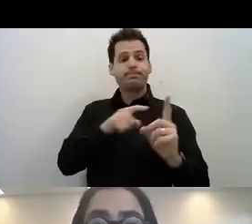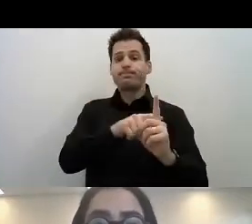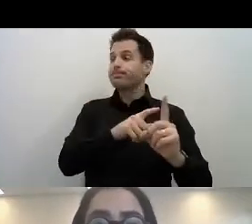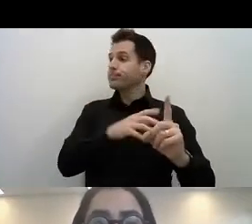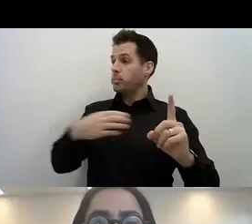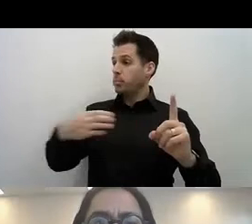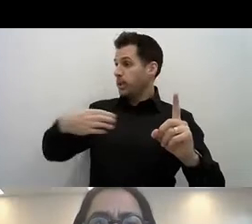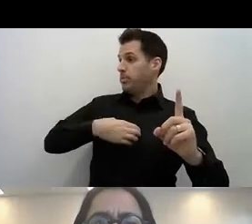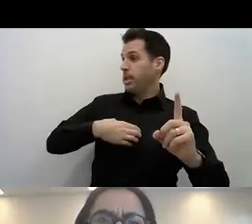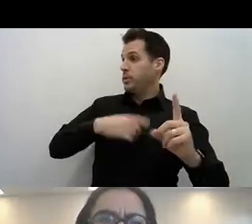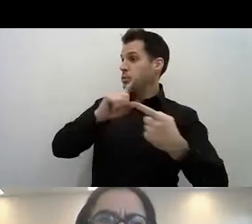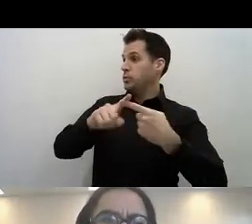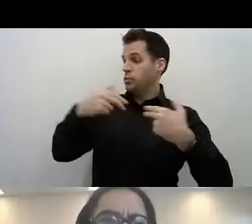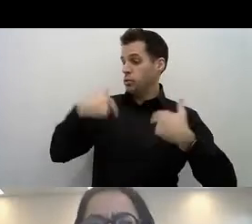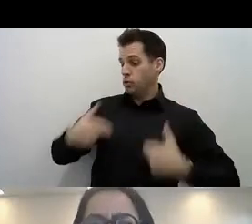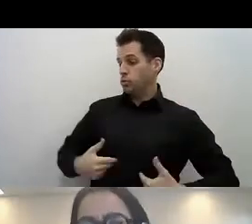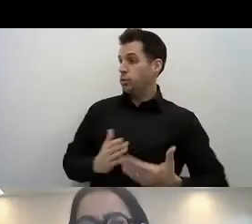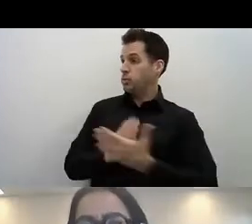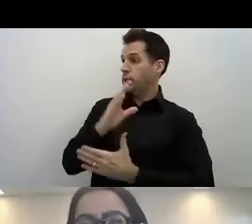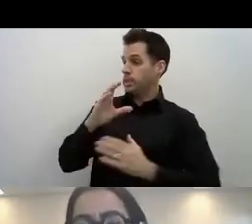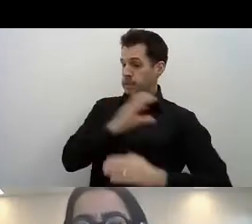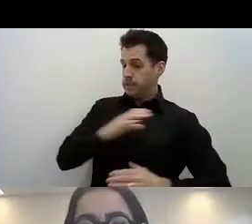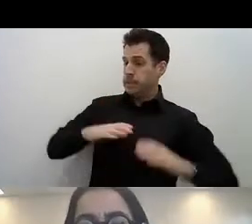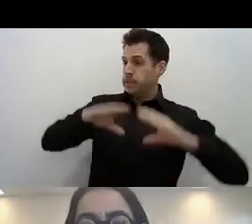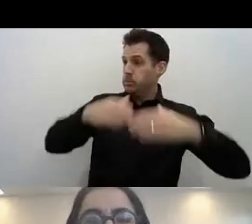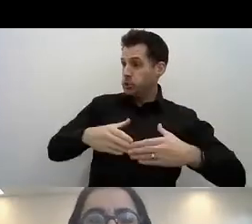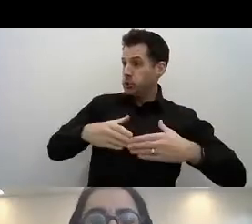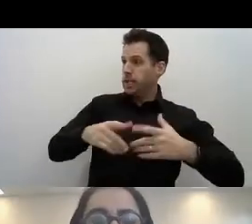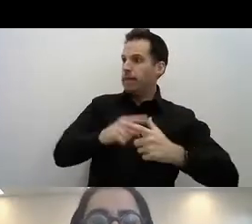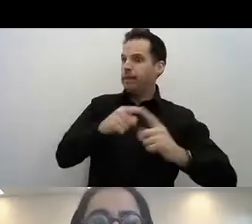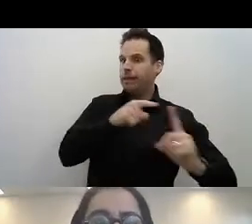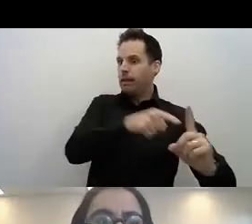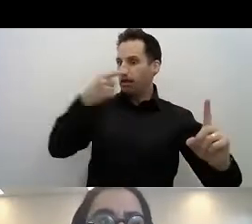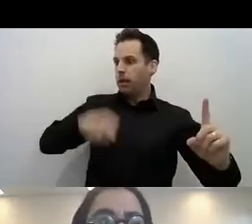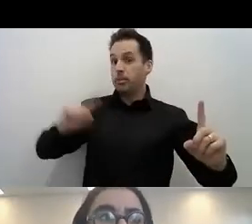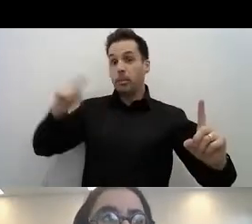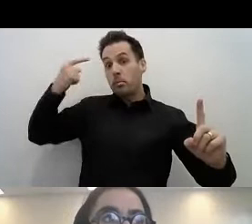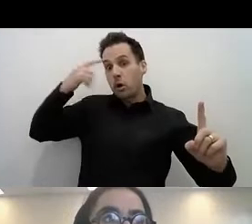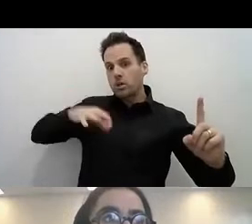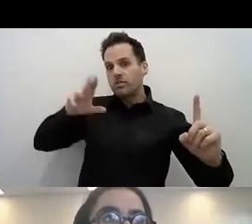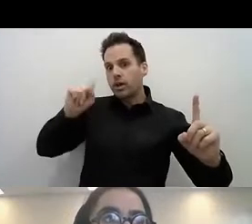under our code they shouldn't then have their ships or hours cut at work or if they you know